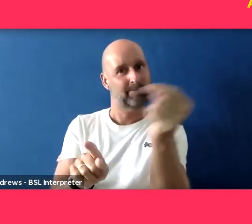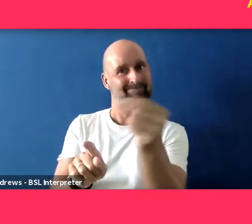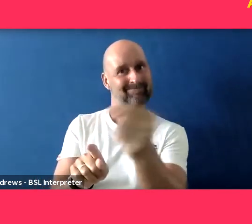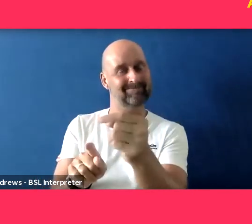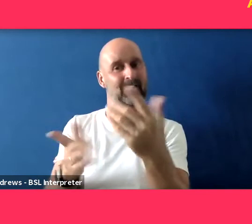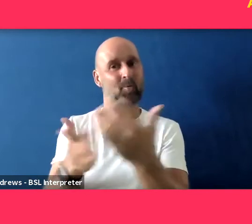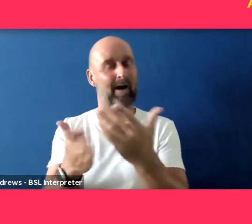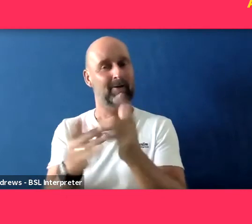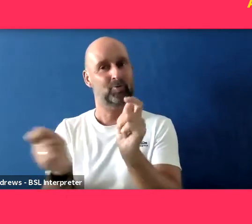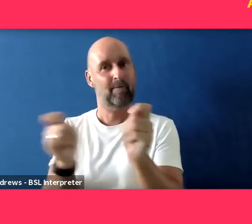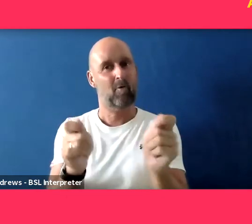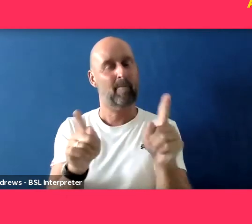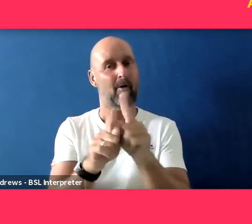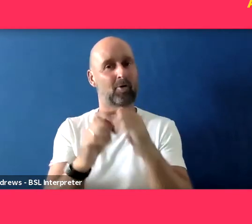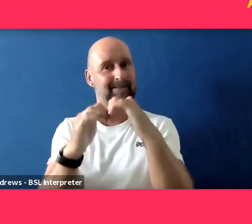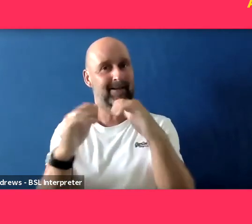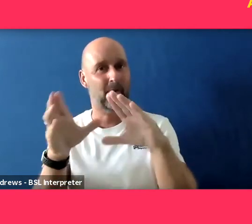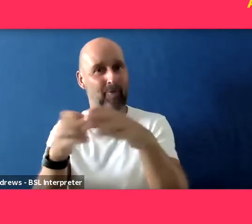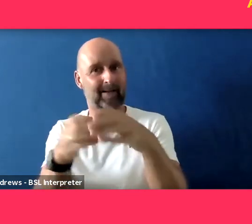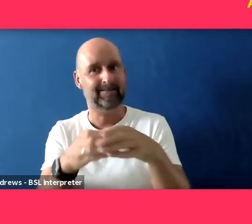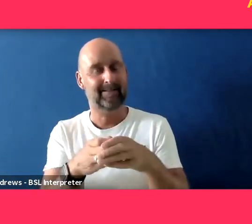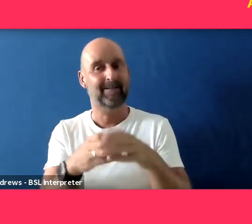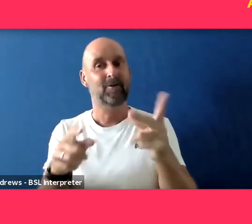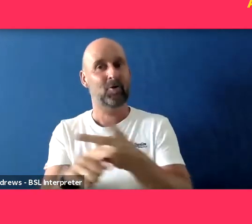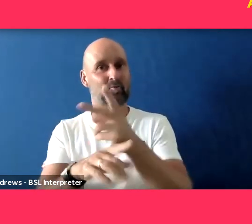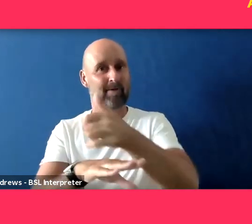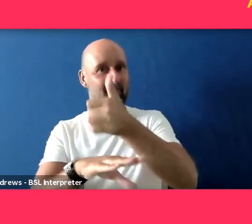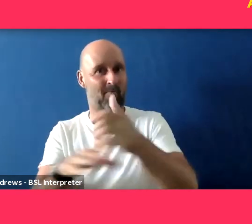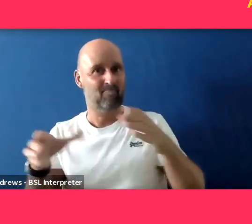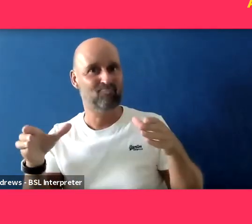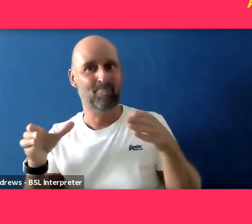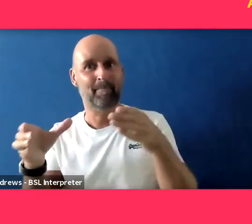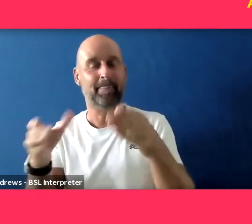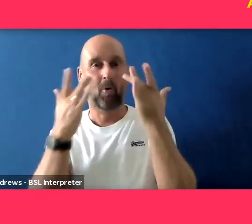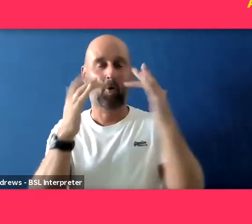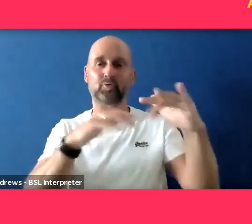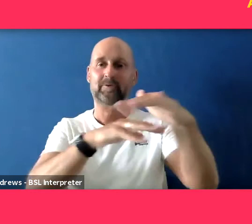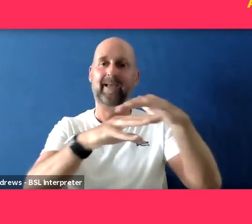to decolonise, to truly transform our sector but society. We know that arts education plays a role